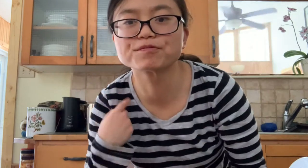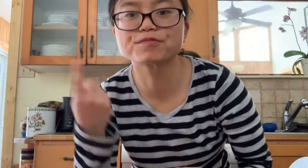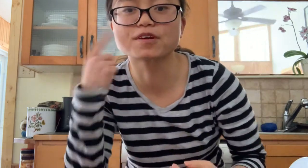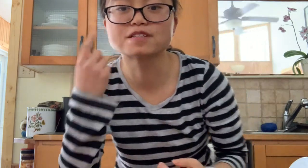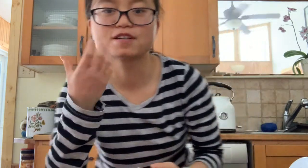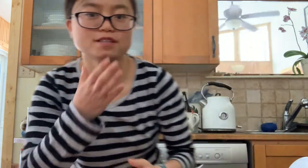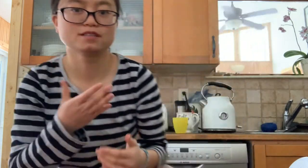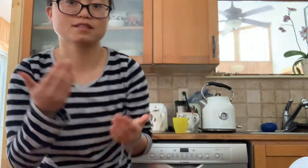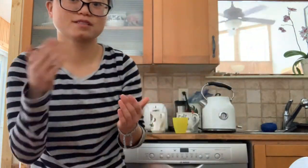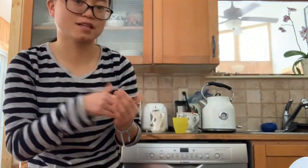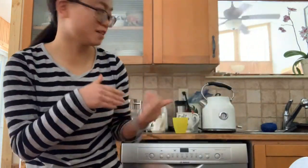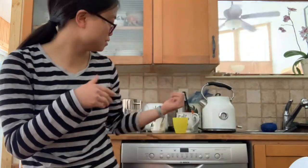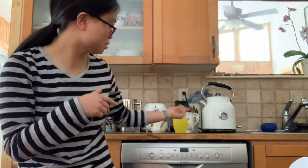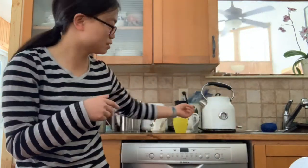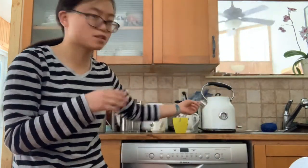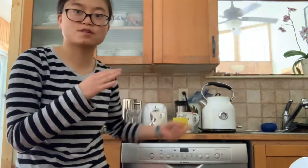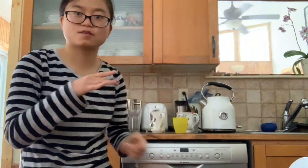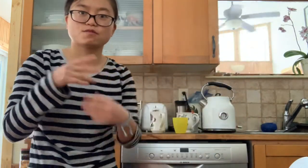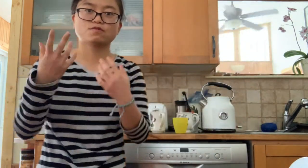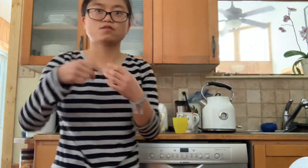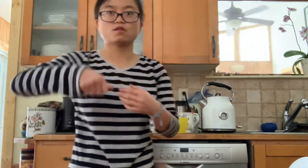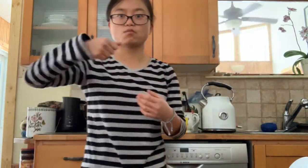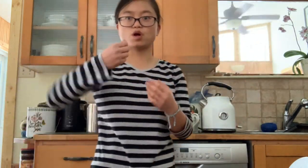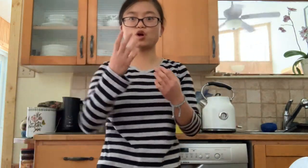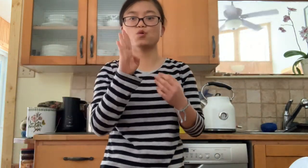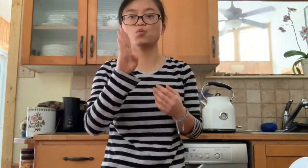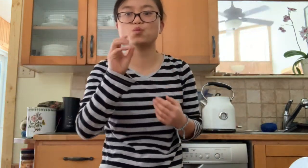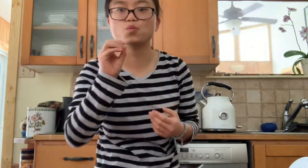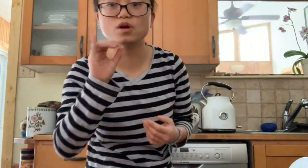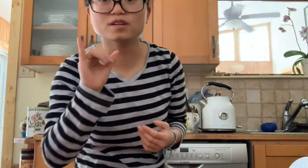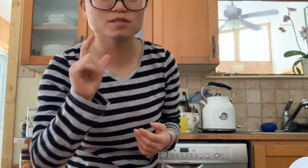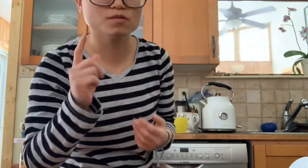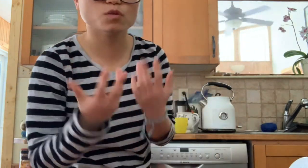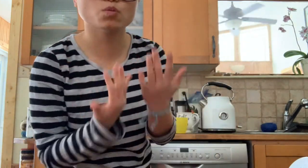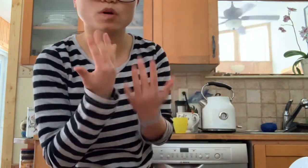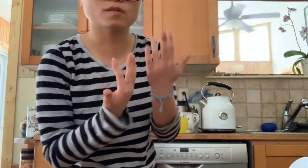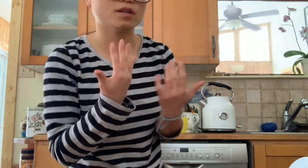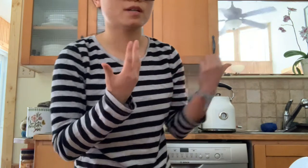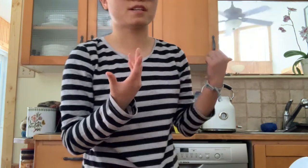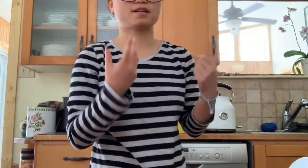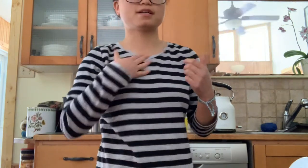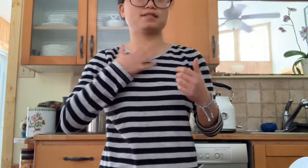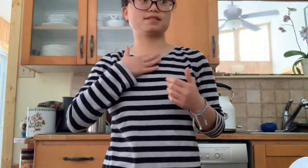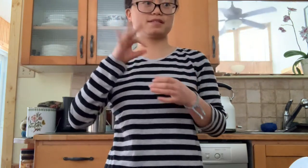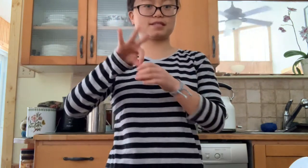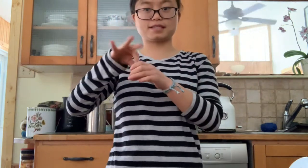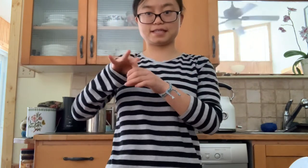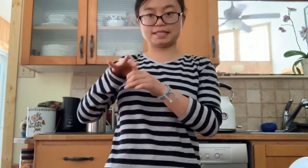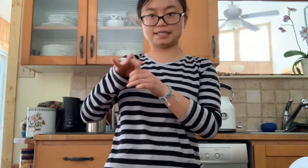again kettle in the boil to my tea